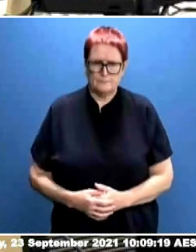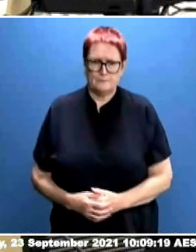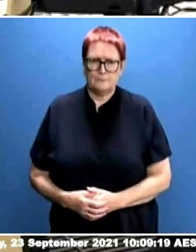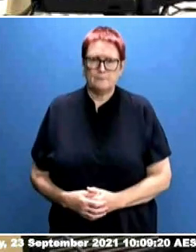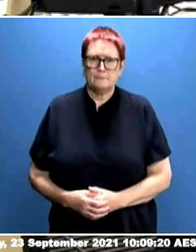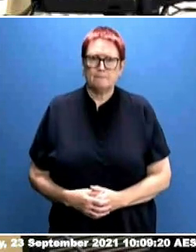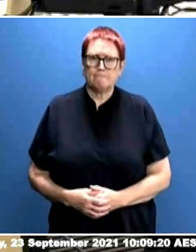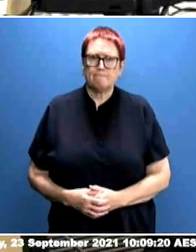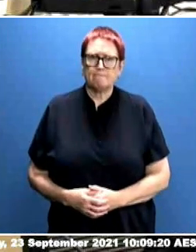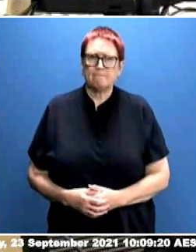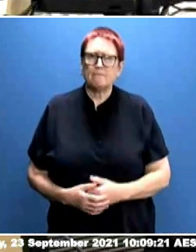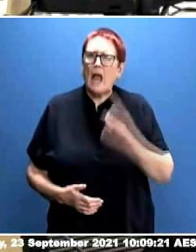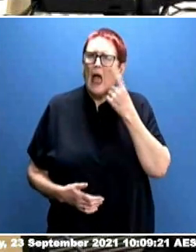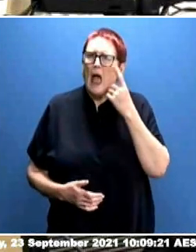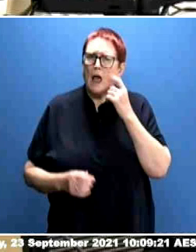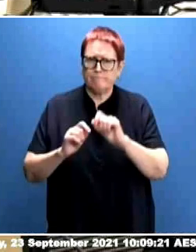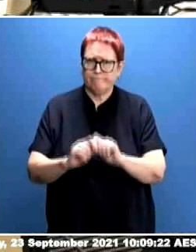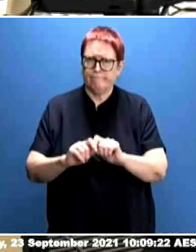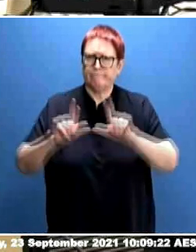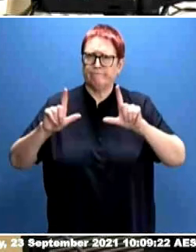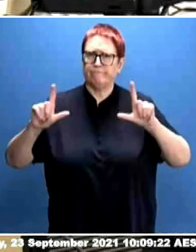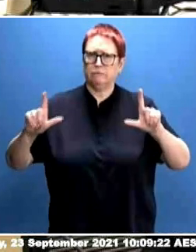and I'll see if we can bring it up on the screen. Can we bring up that document, please,